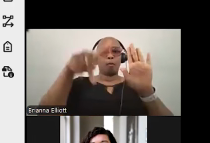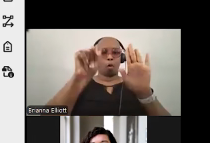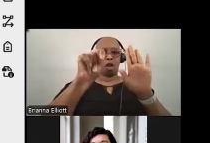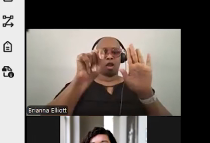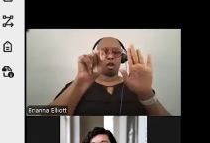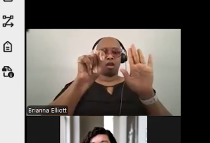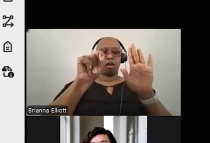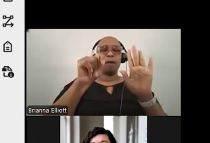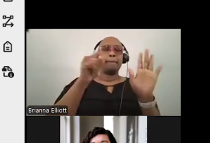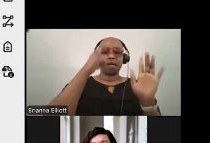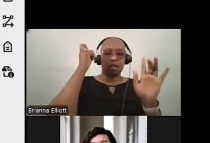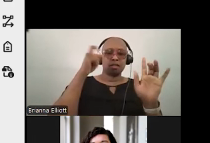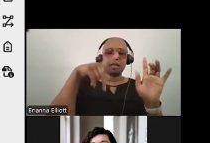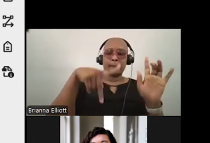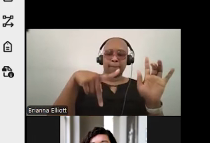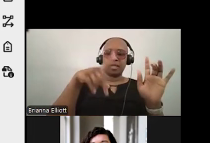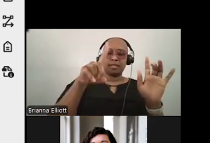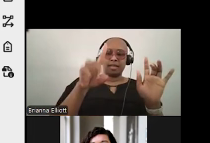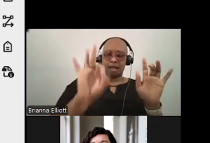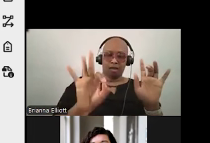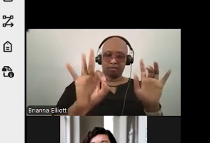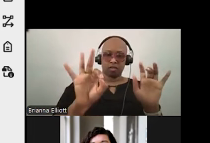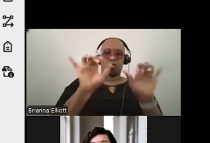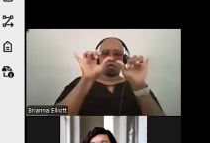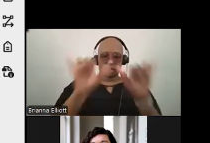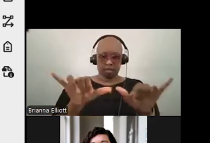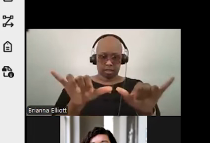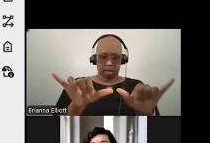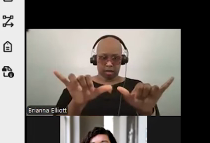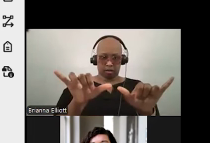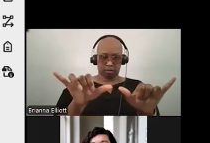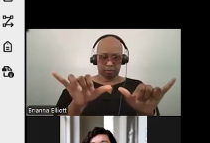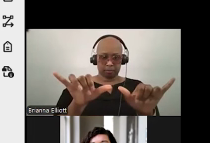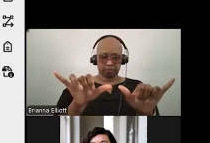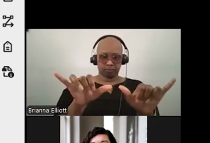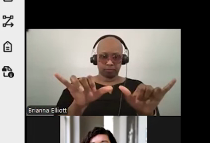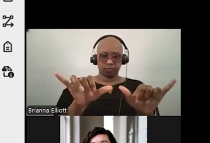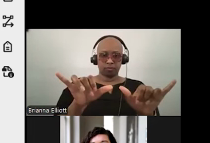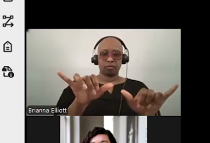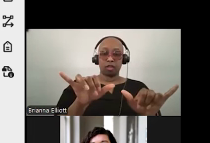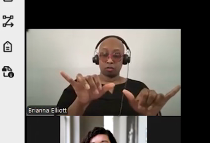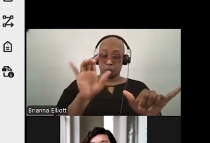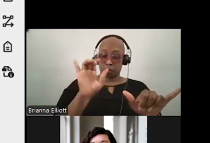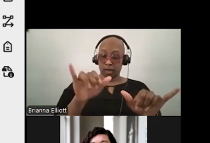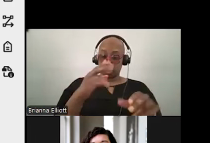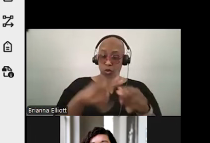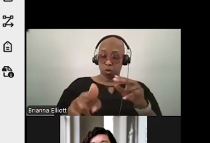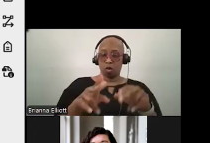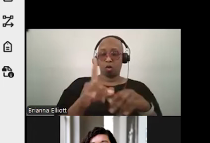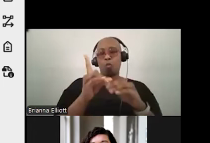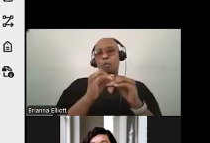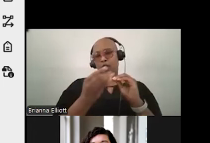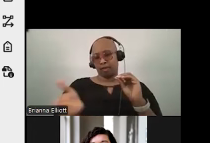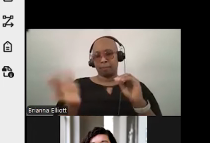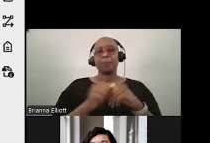meant to be static. So, that's the quick and dirty on PDFs. Oh, one more thing about PDFs. Um, none